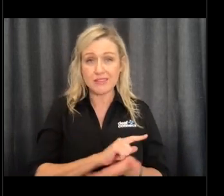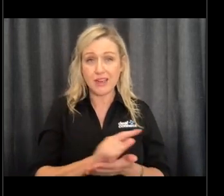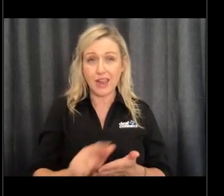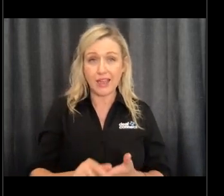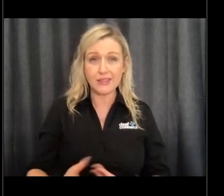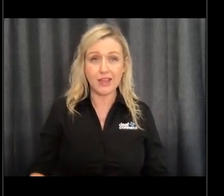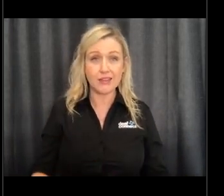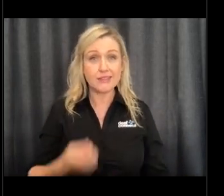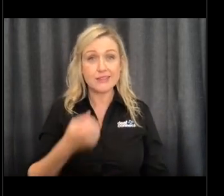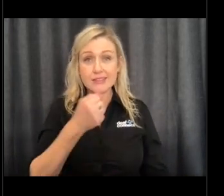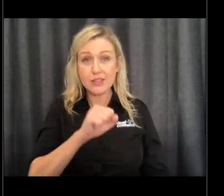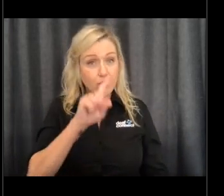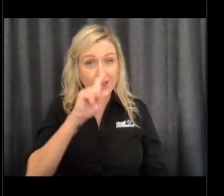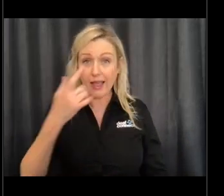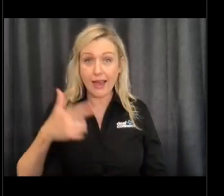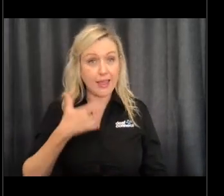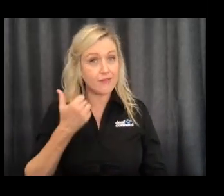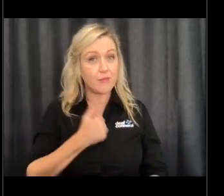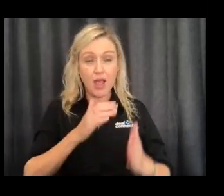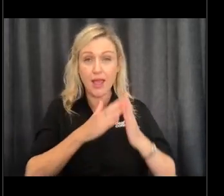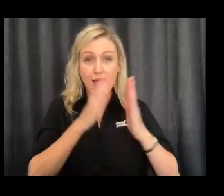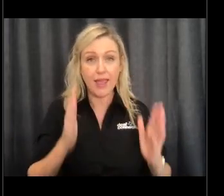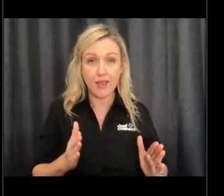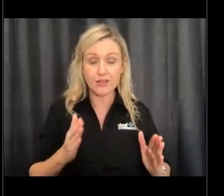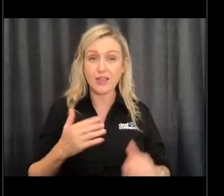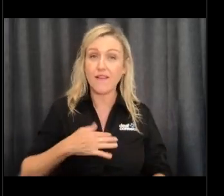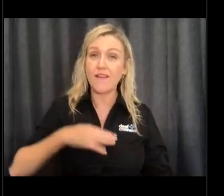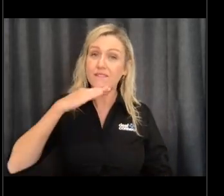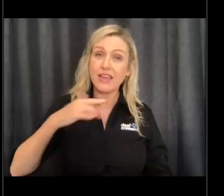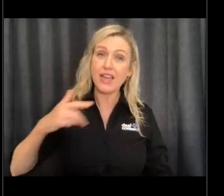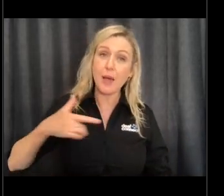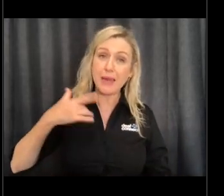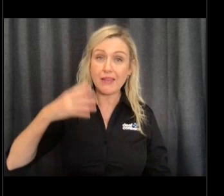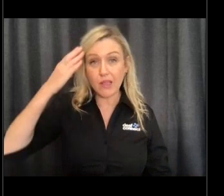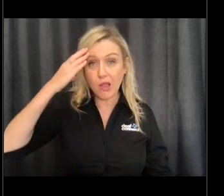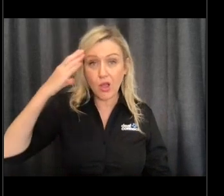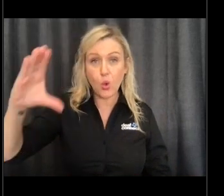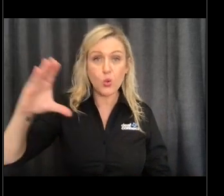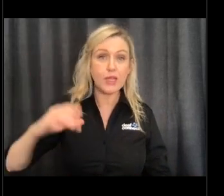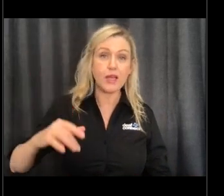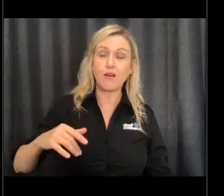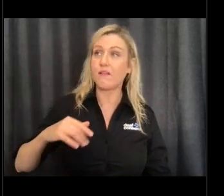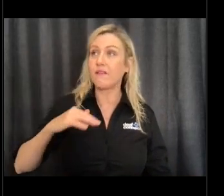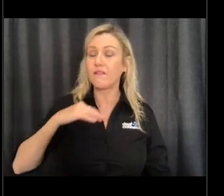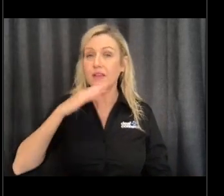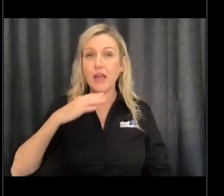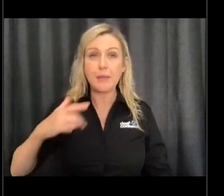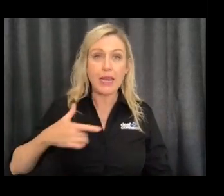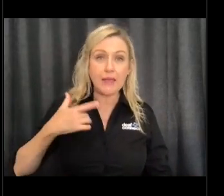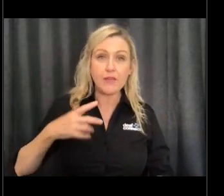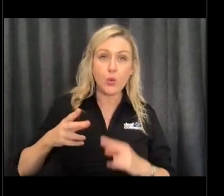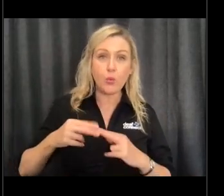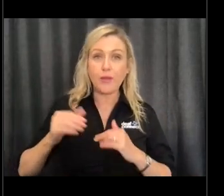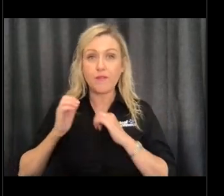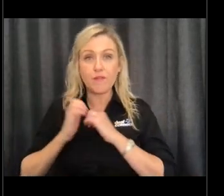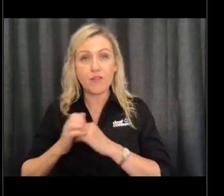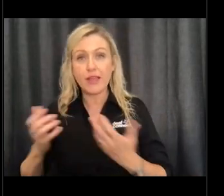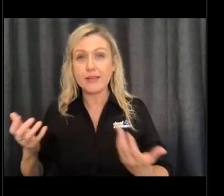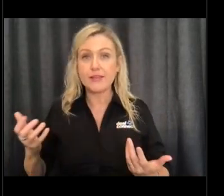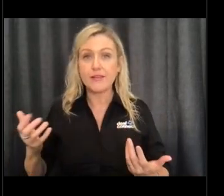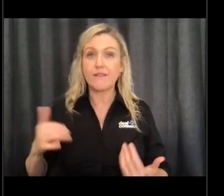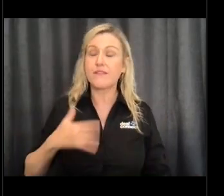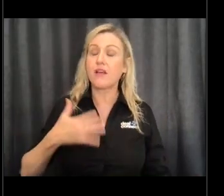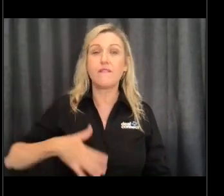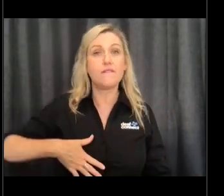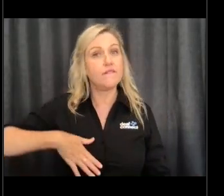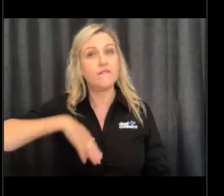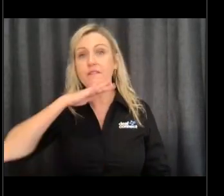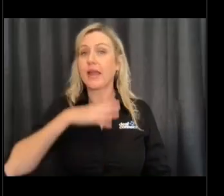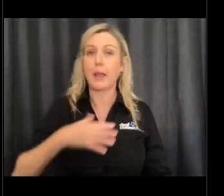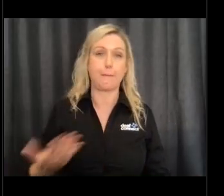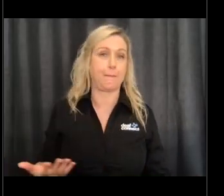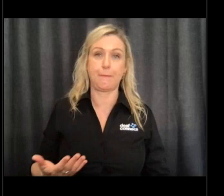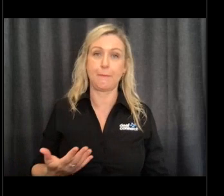They're sick of living in a unit somewhere or they're sick of living in a hotel.